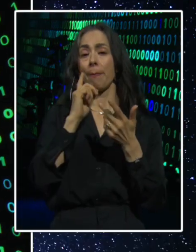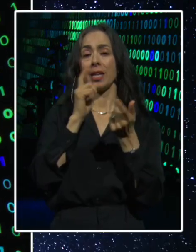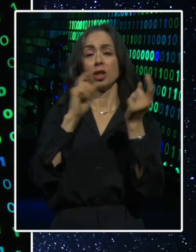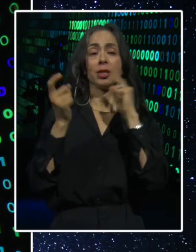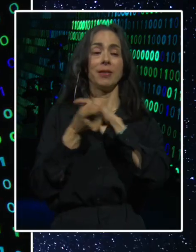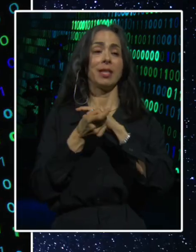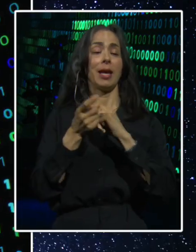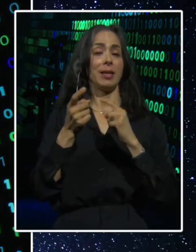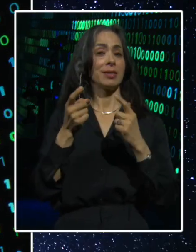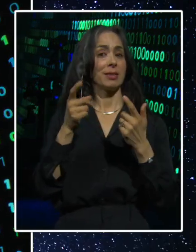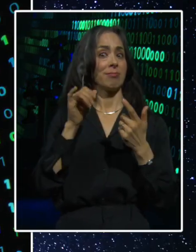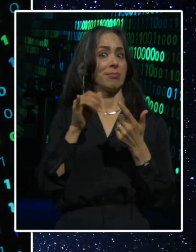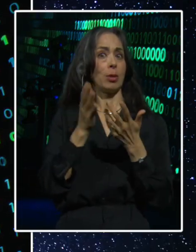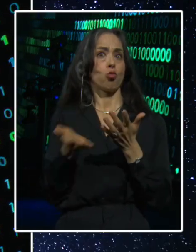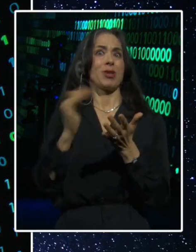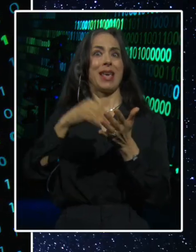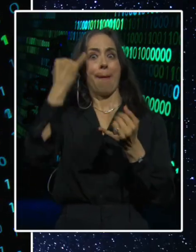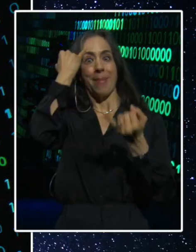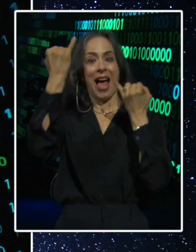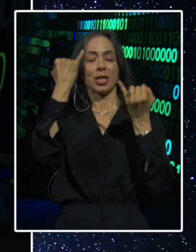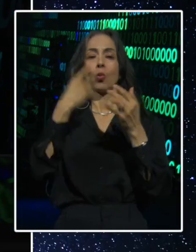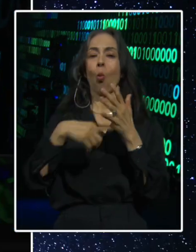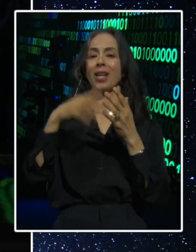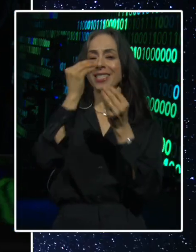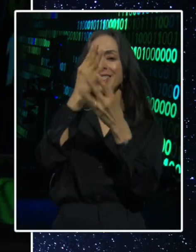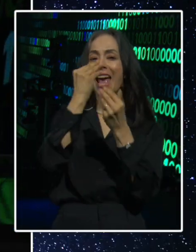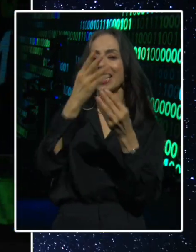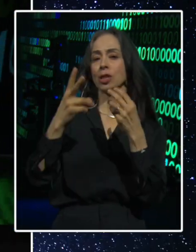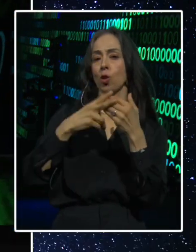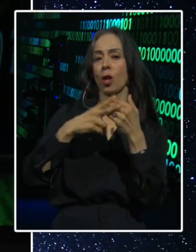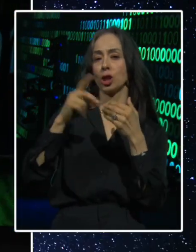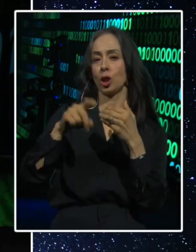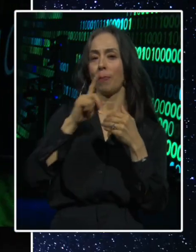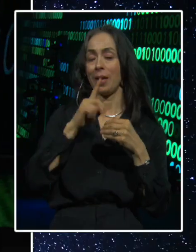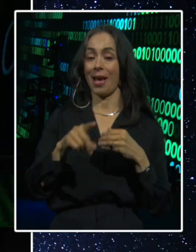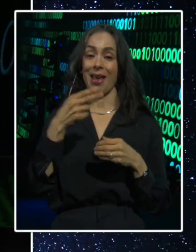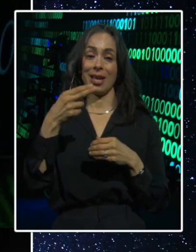This is a big shift and it demands reimagining what data storage should be.